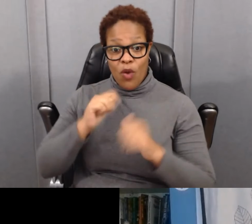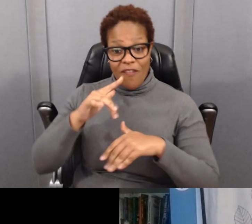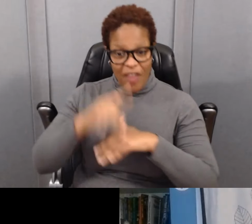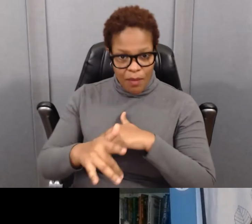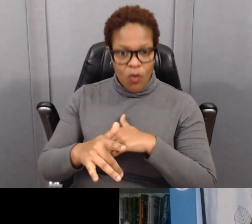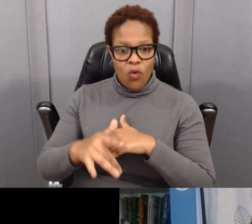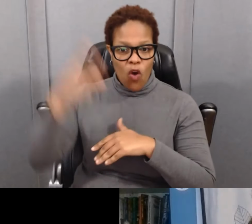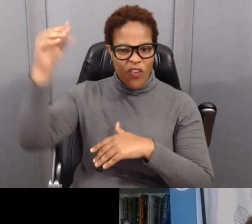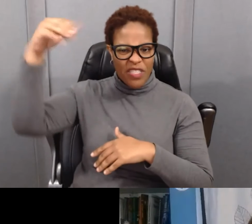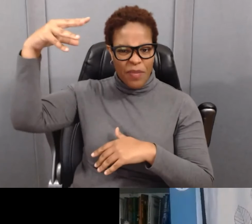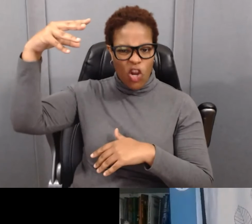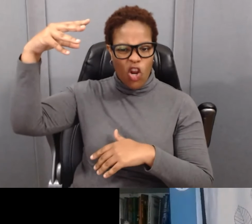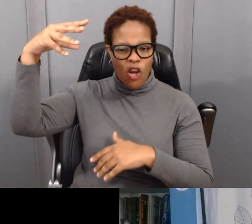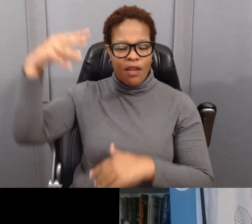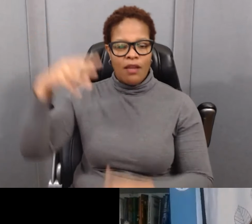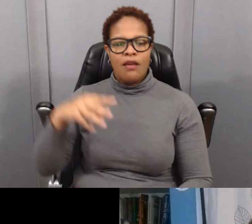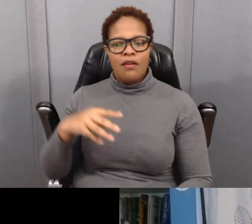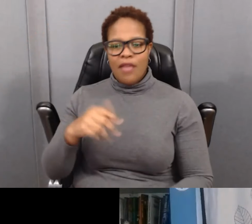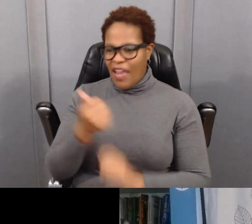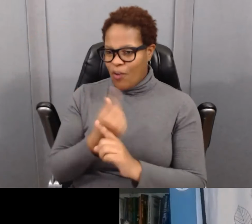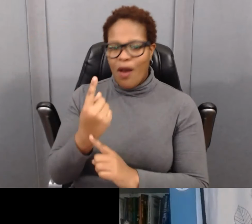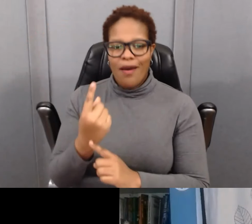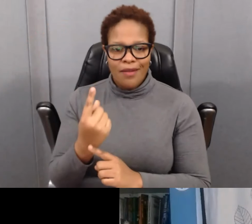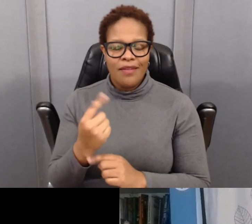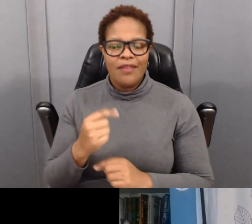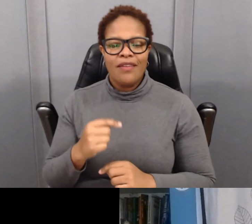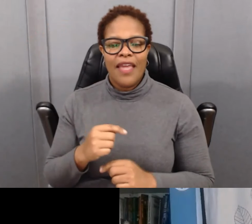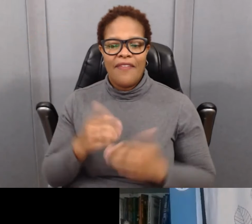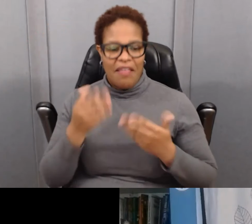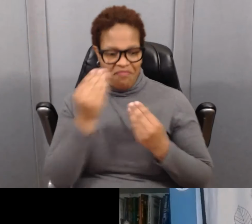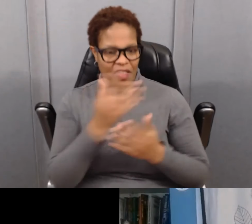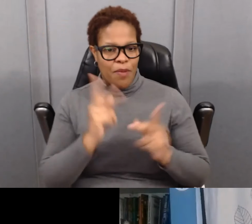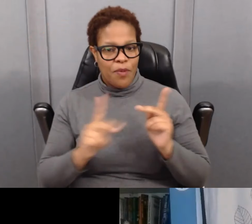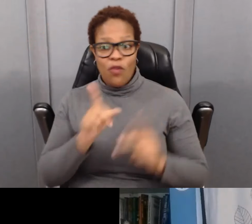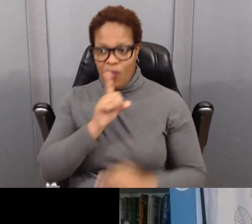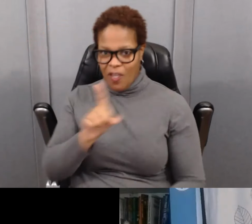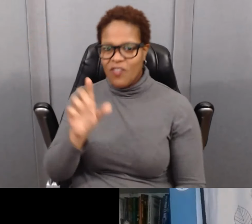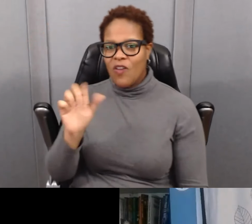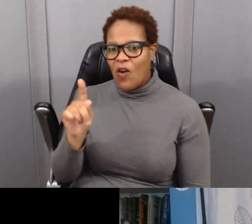the audio description pre-show to everyone, and that it also let people know that there is audio description available who didn't know about it.